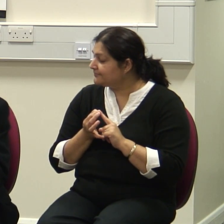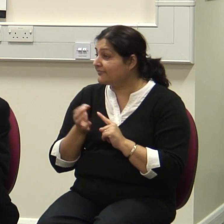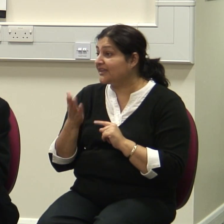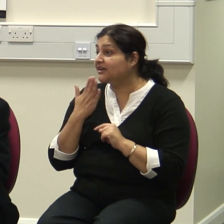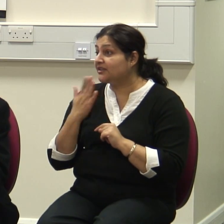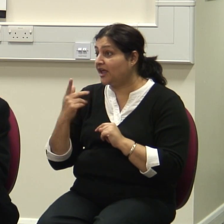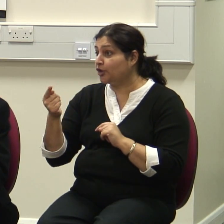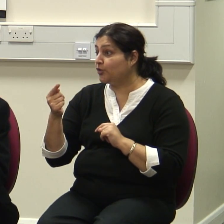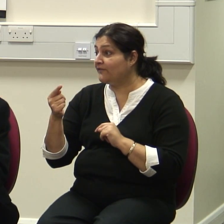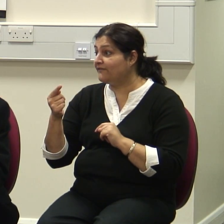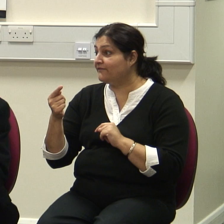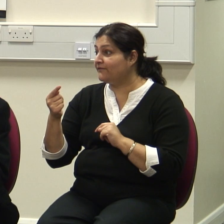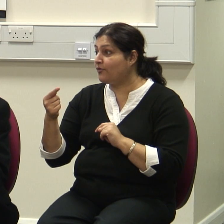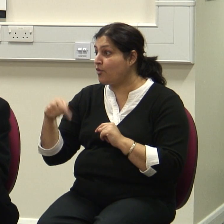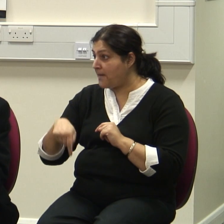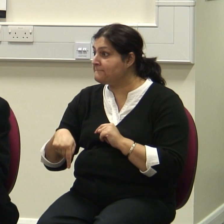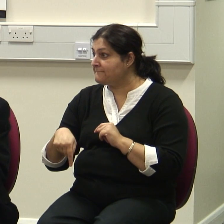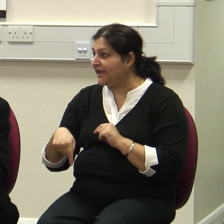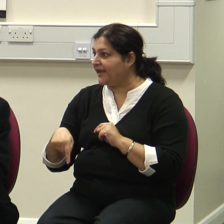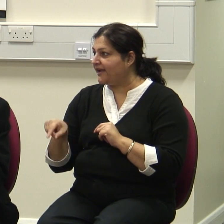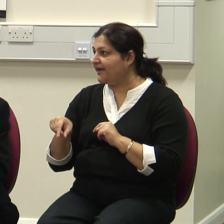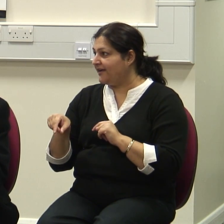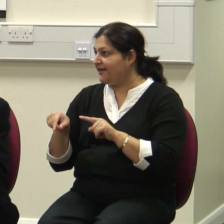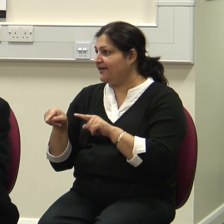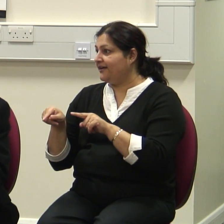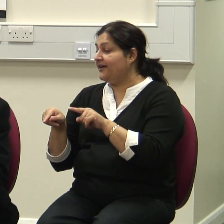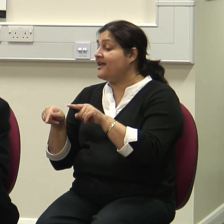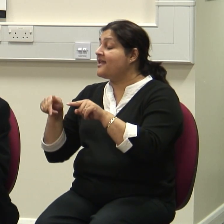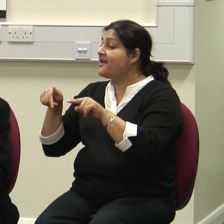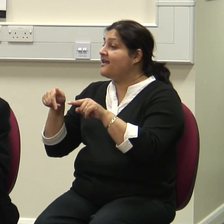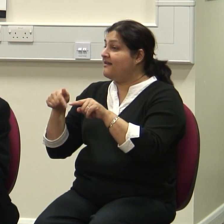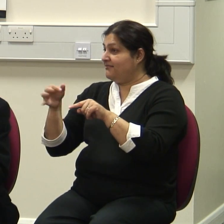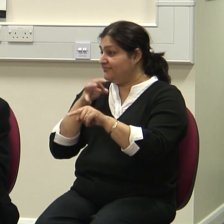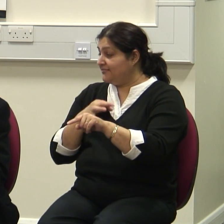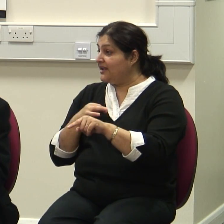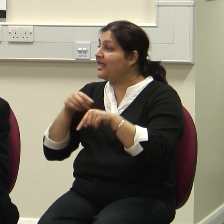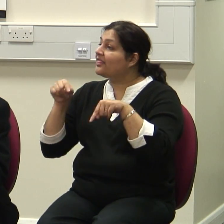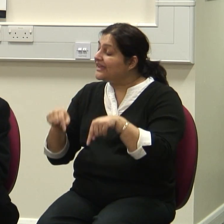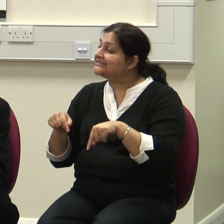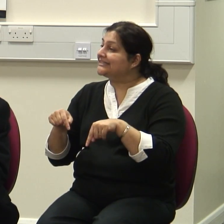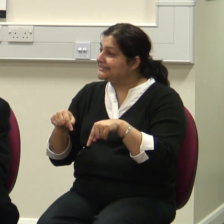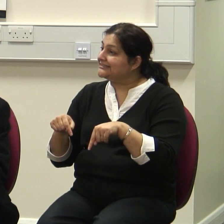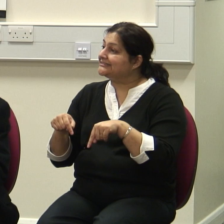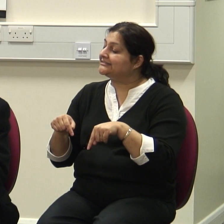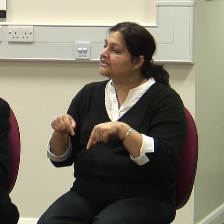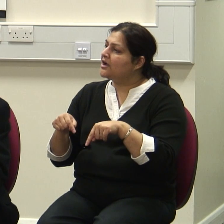coming after this discussion, that this is a profound deception of psychiatry which represents